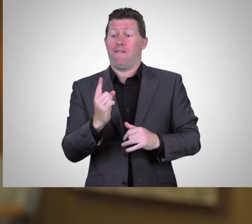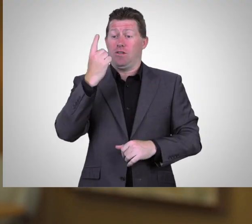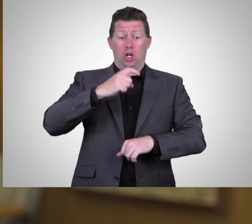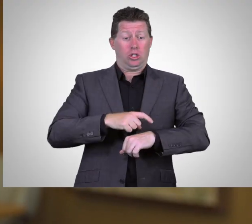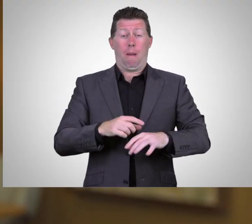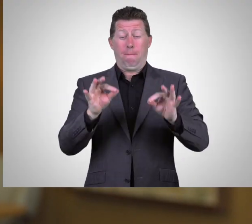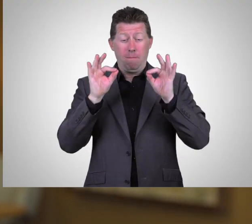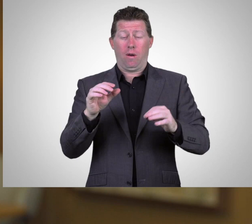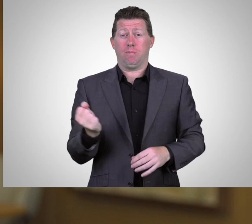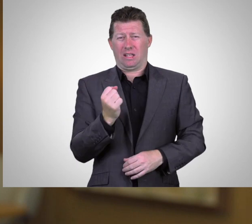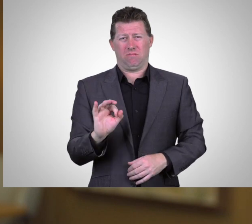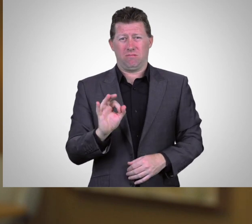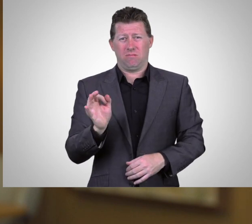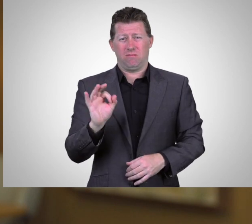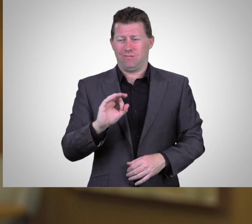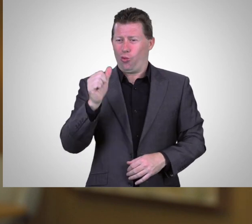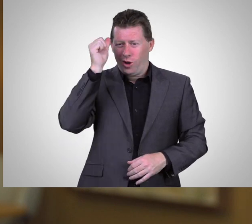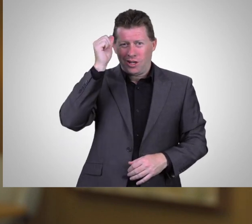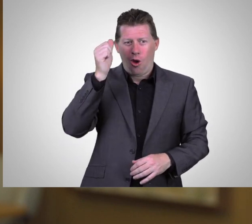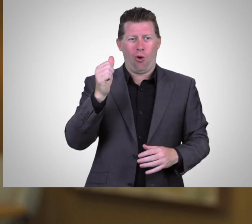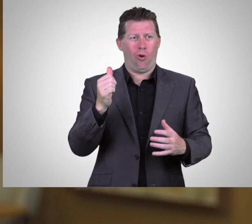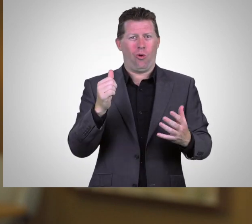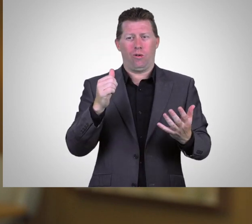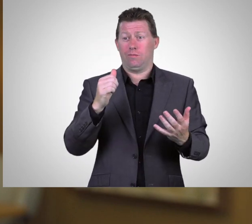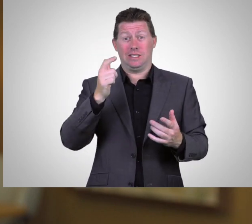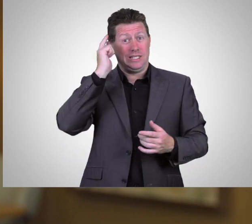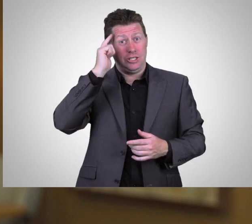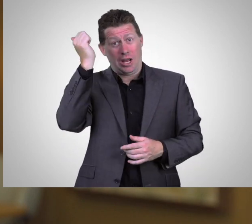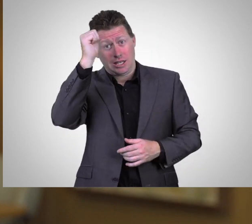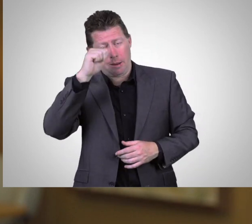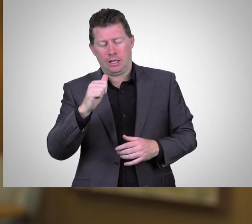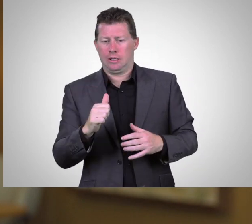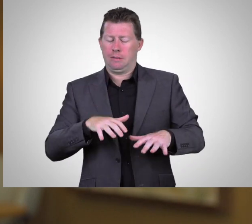the first time, I mean we recognise that academics are incredibly busy, there are an awful lot of